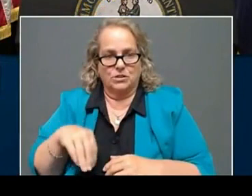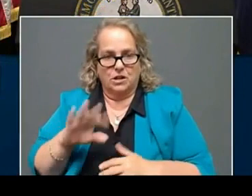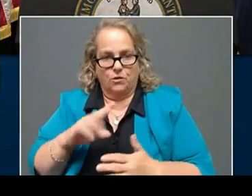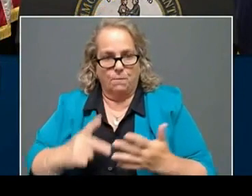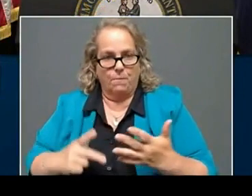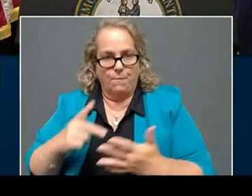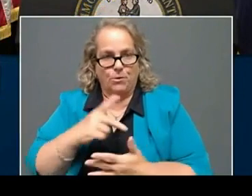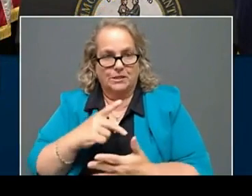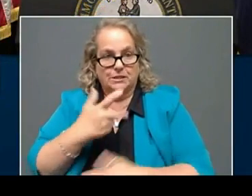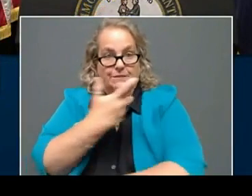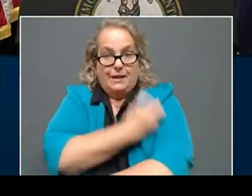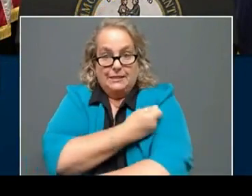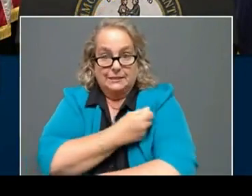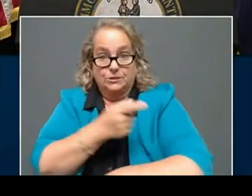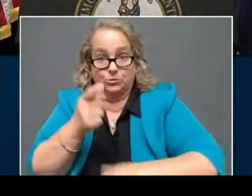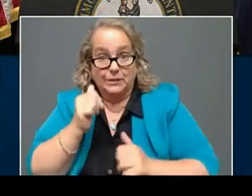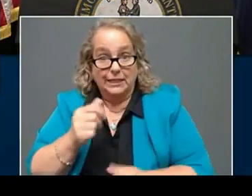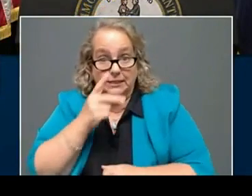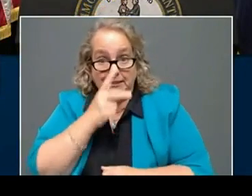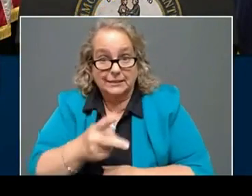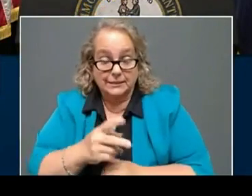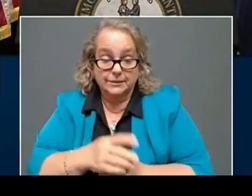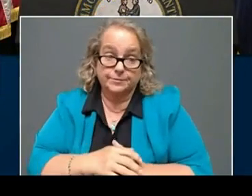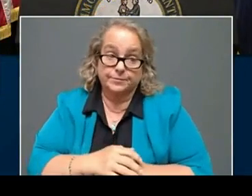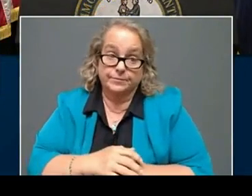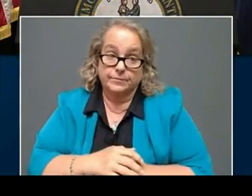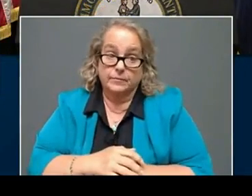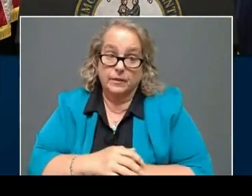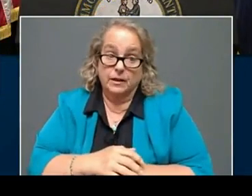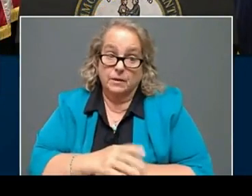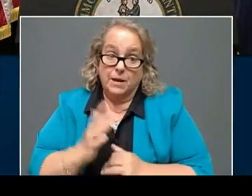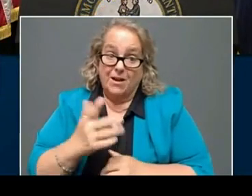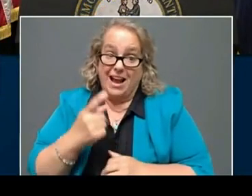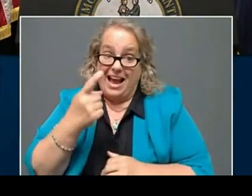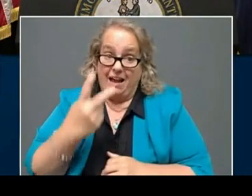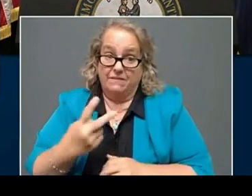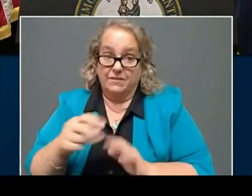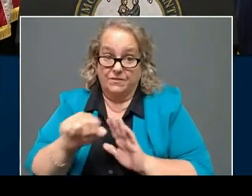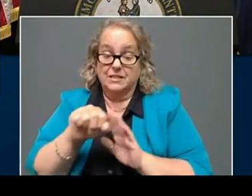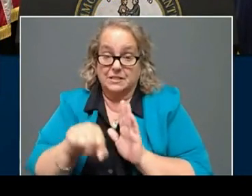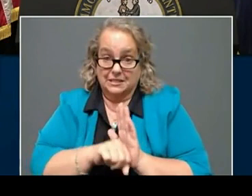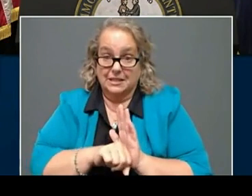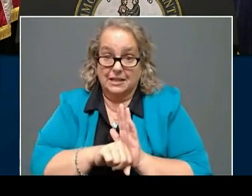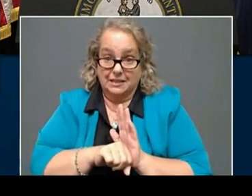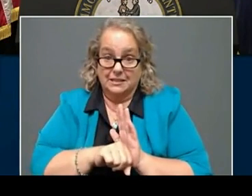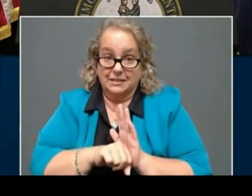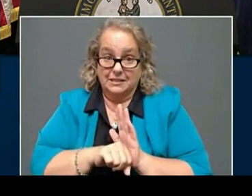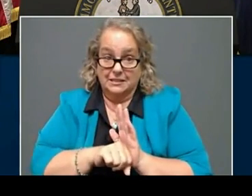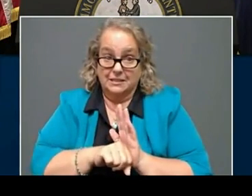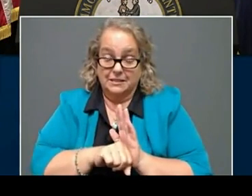you can see, this is about half the state. Uh, this is if you run into